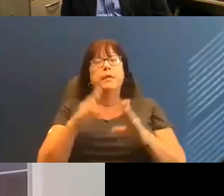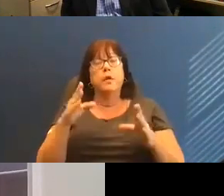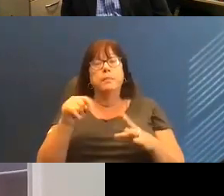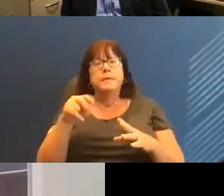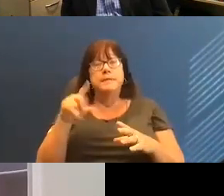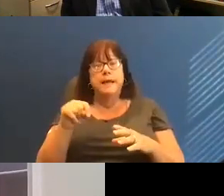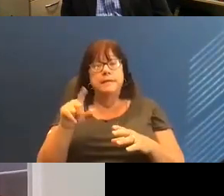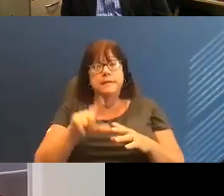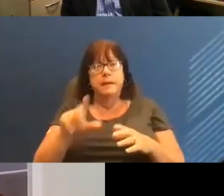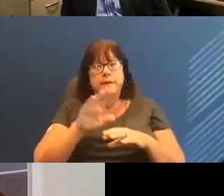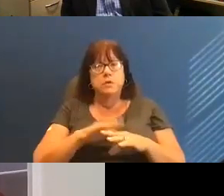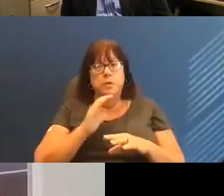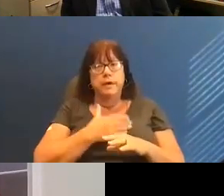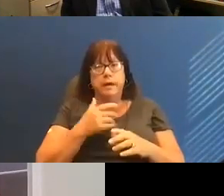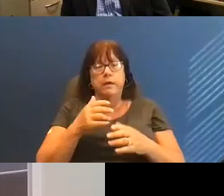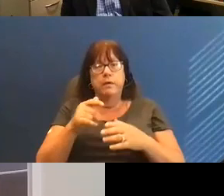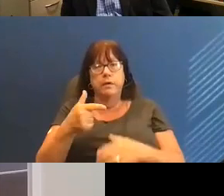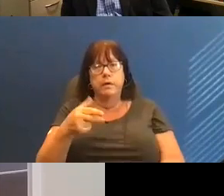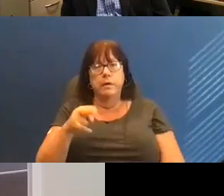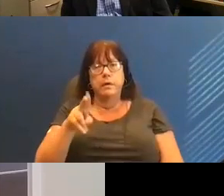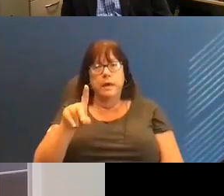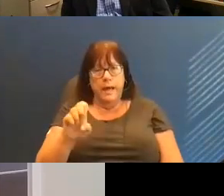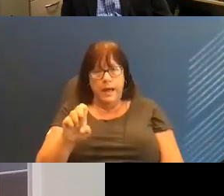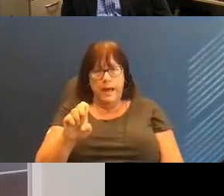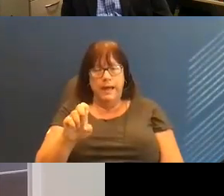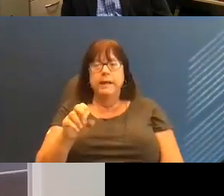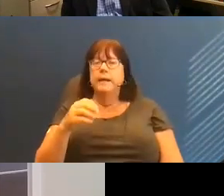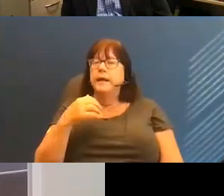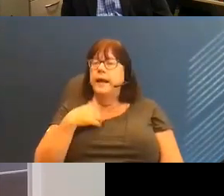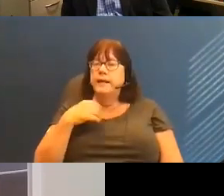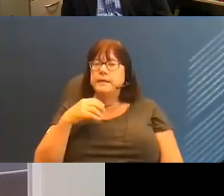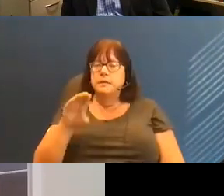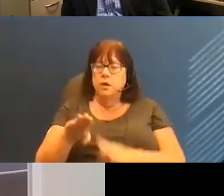it's a great, it contains open textbooks only not those ancillary materials like you'll find